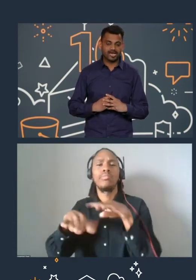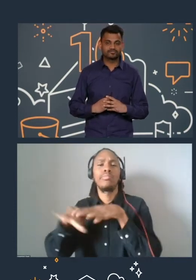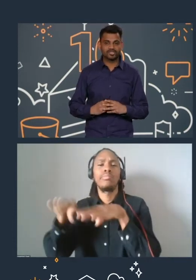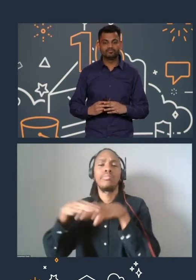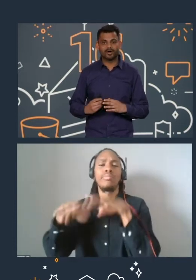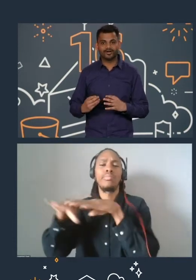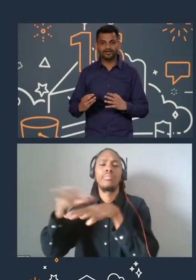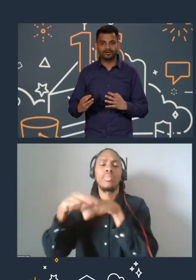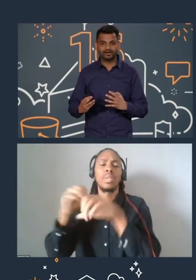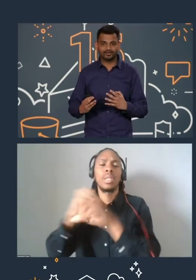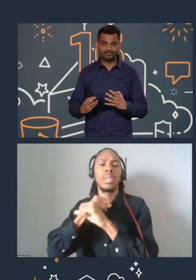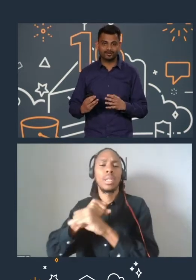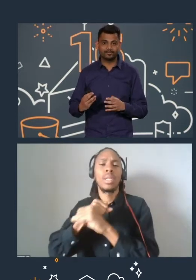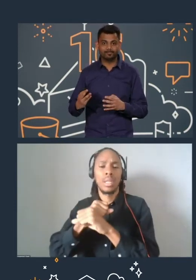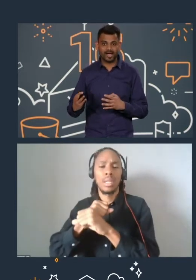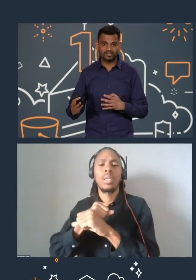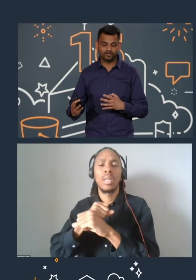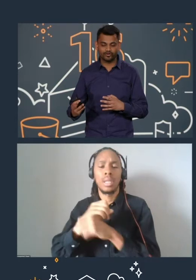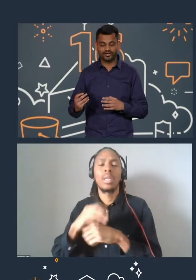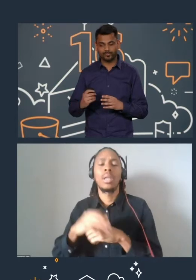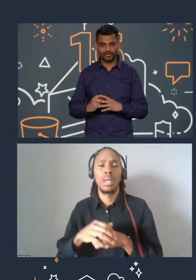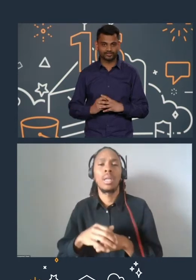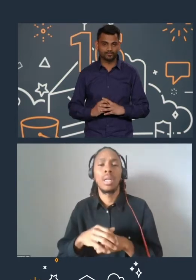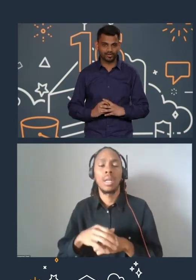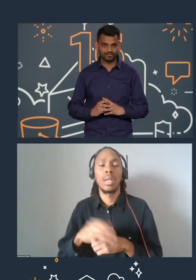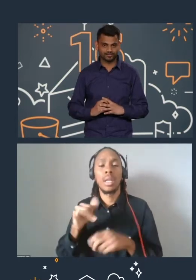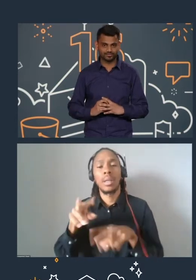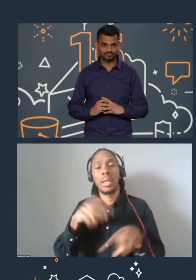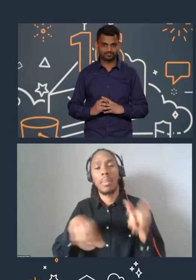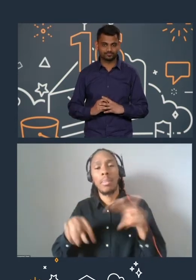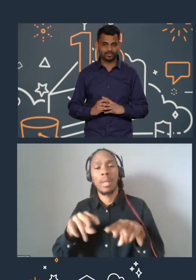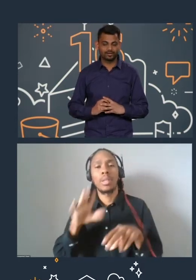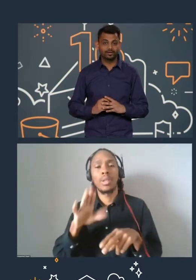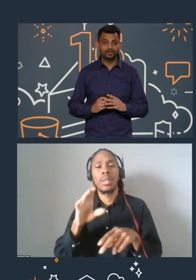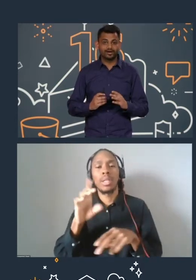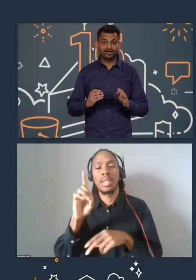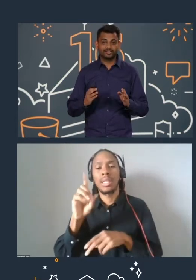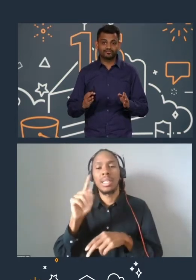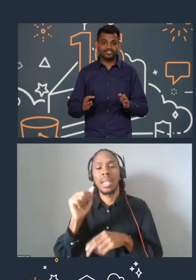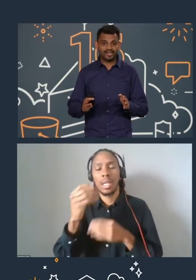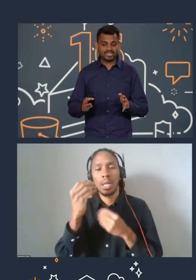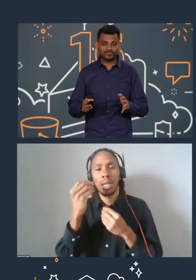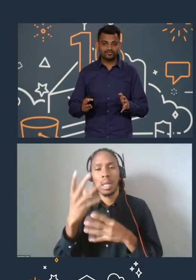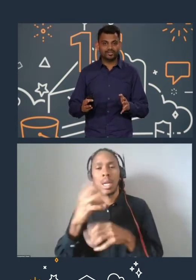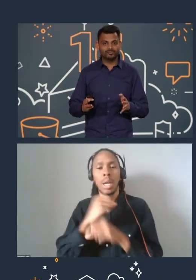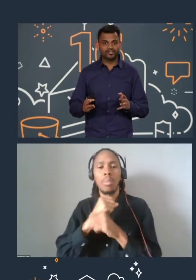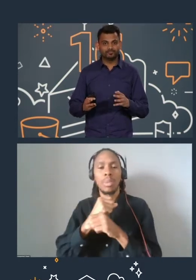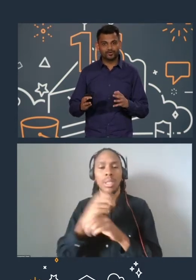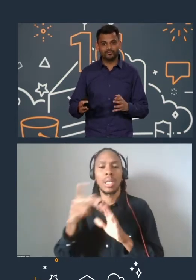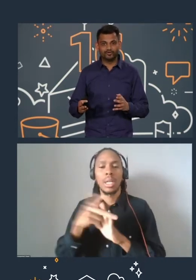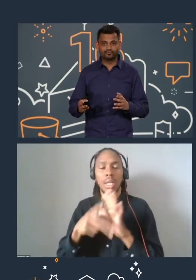as well as monitor the compliance of your data protection policies. This feature has been available in preview